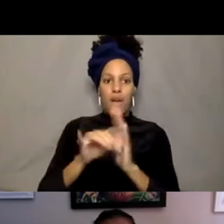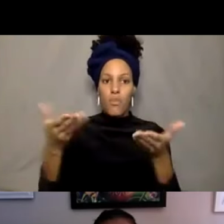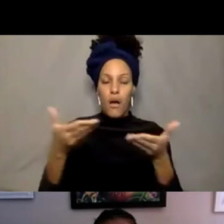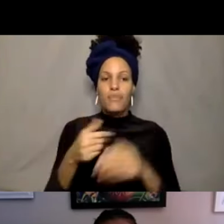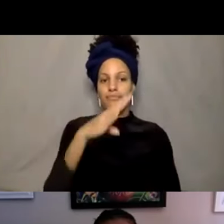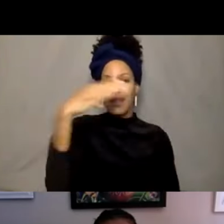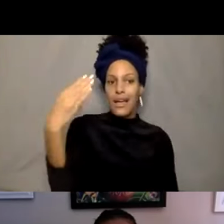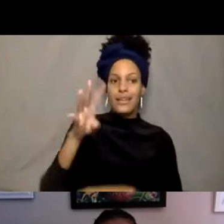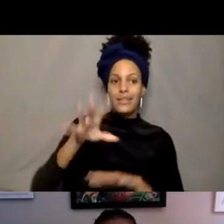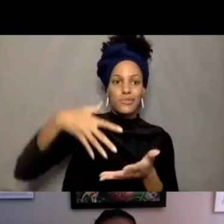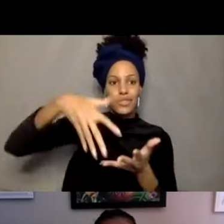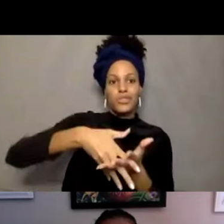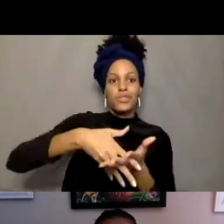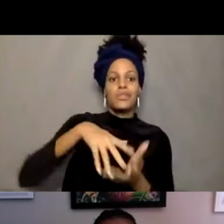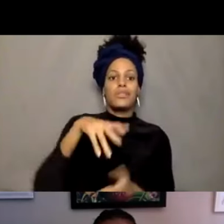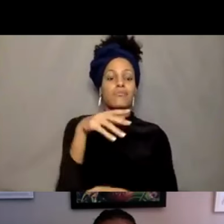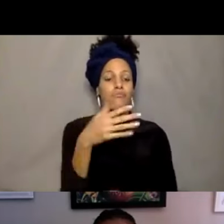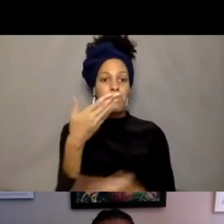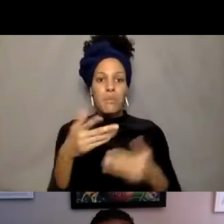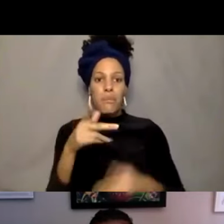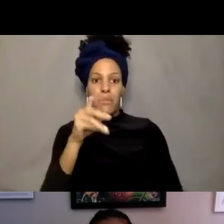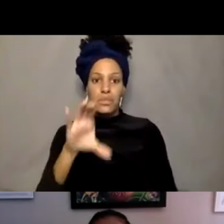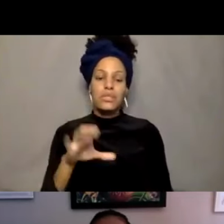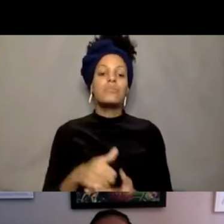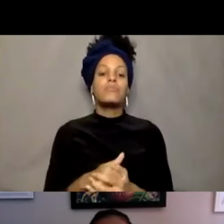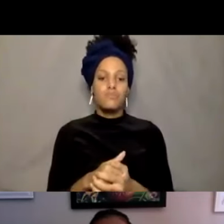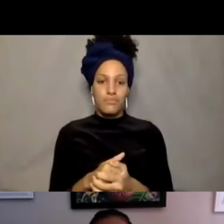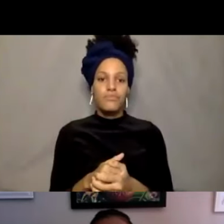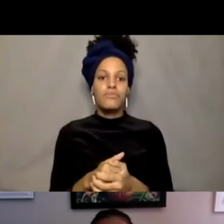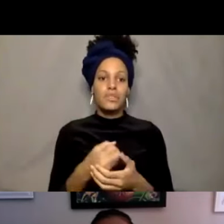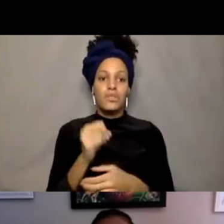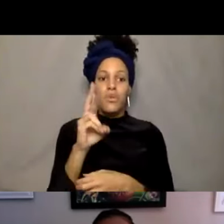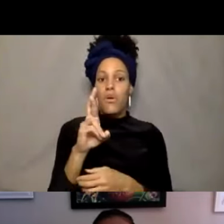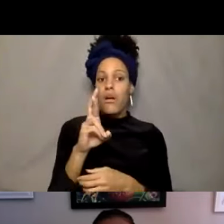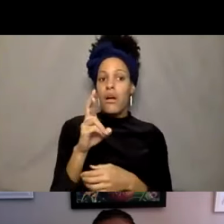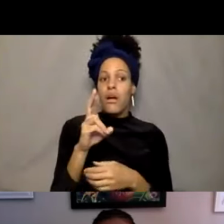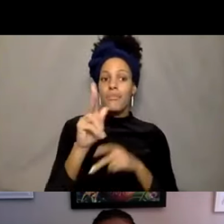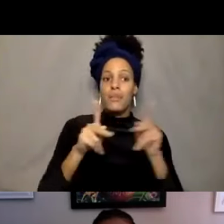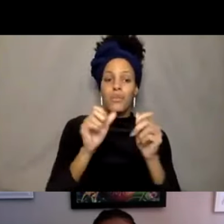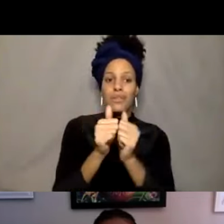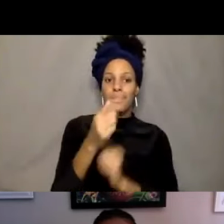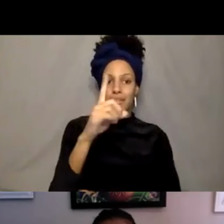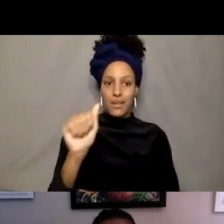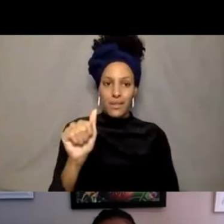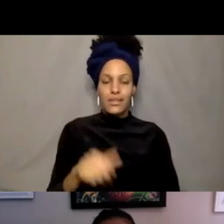Indigenous, and/or People of Color, BIPOC, and/or People with Disabilities, PWD,